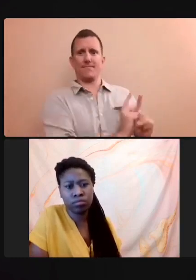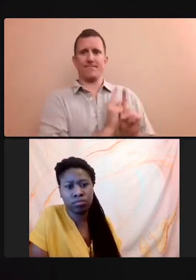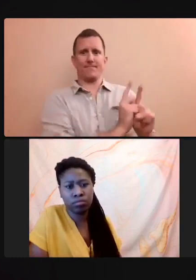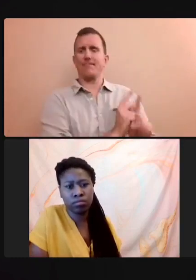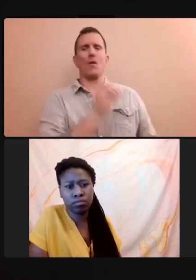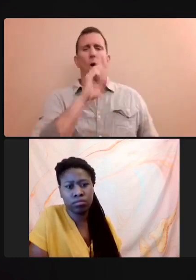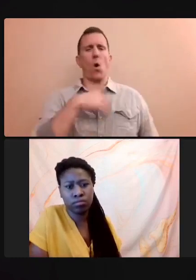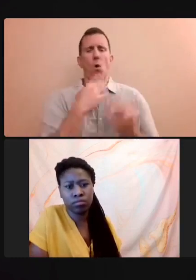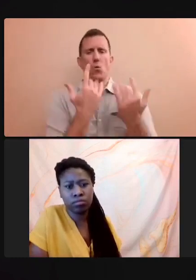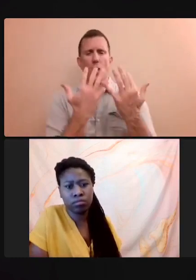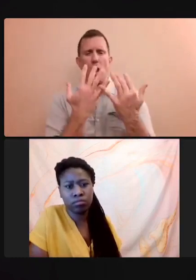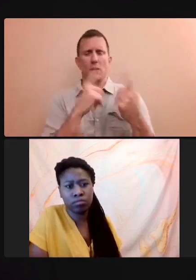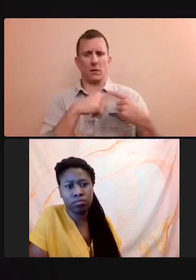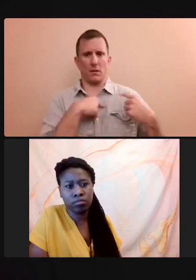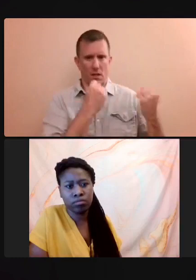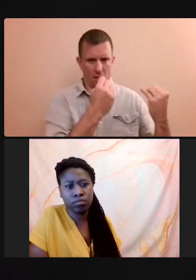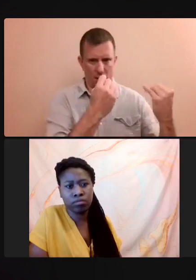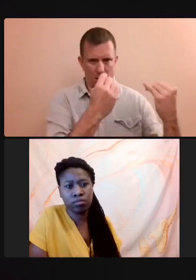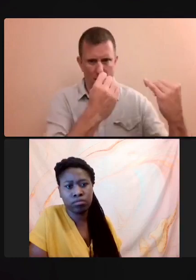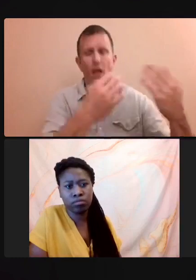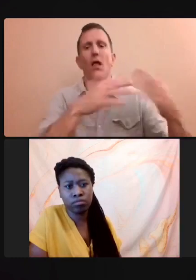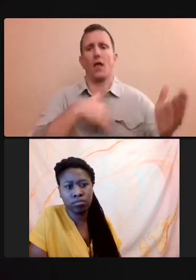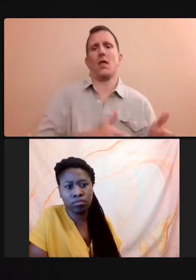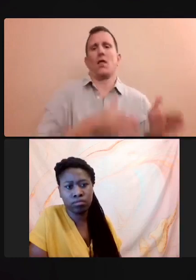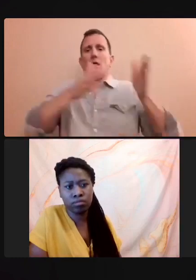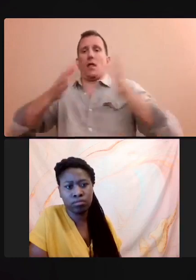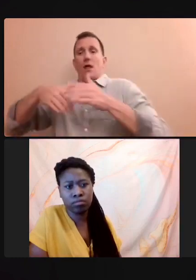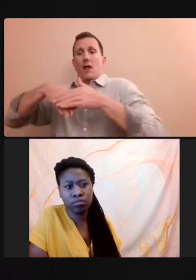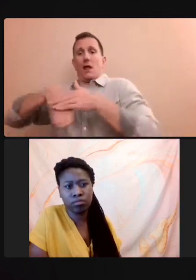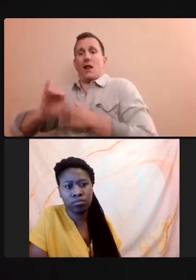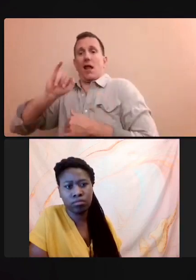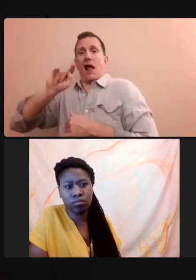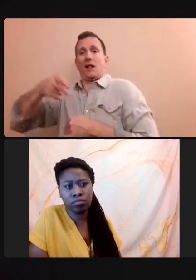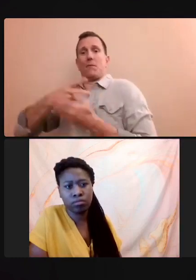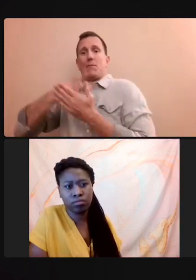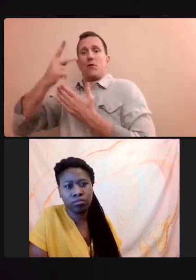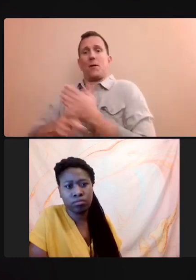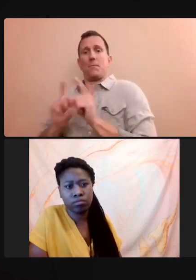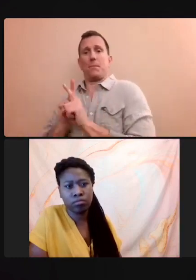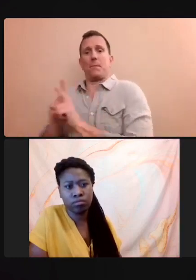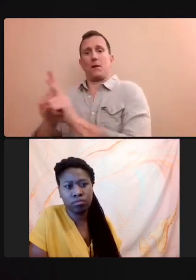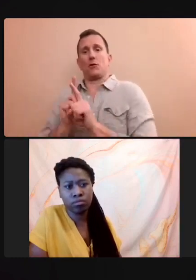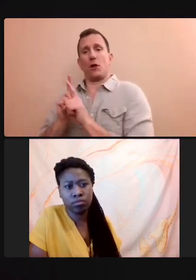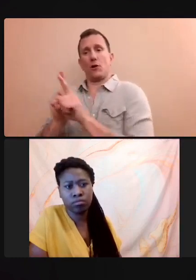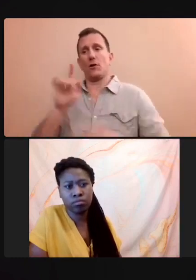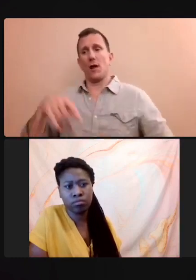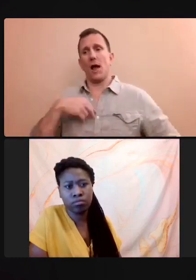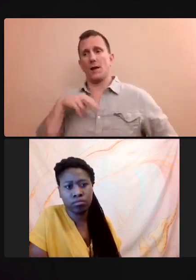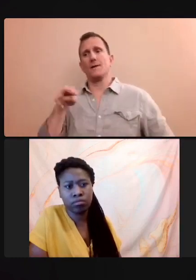So a total of four years and some have interpreting, interpreting courses the whole way.